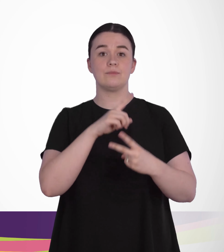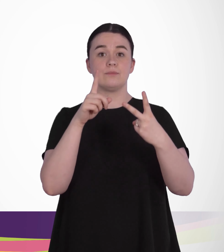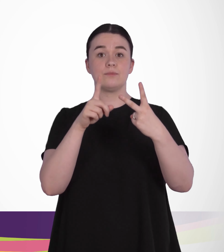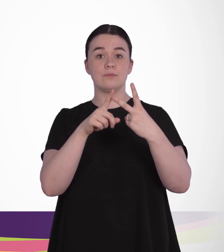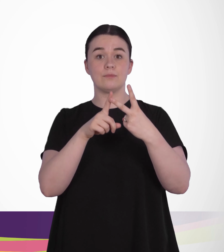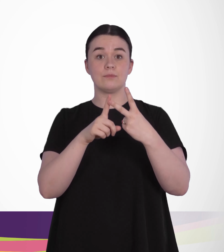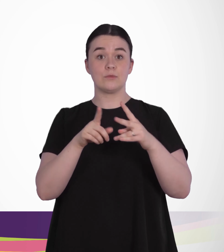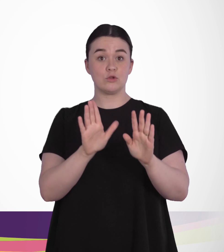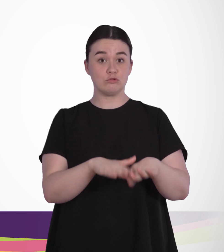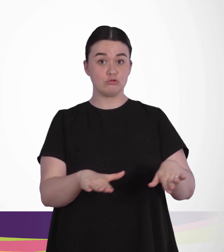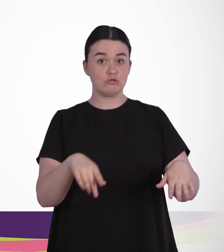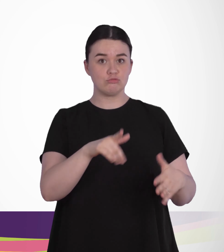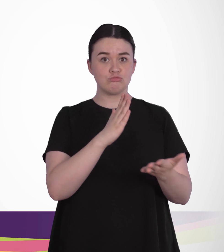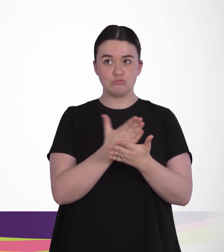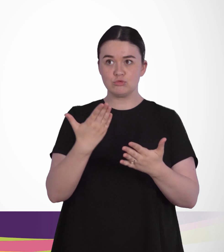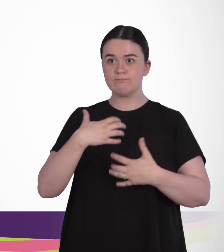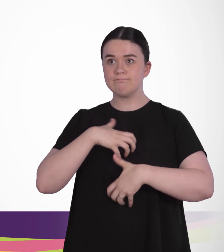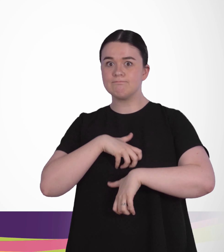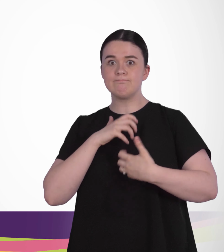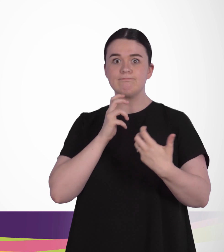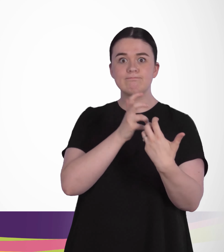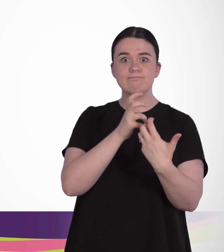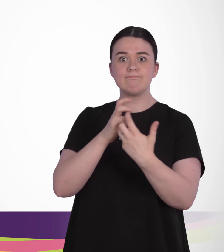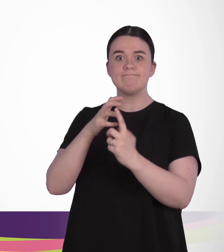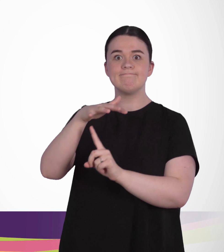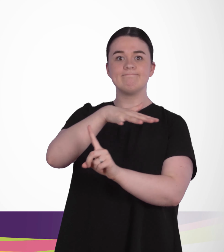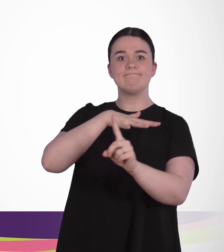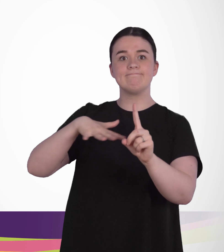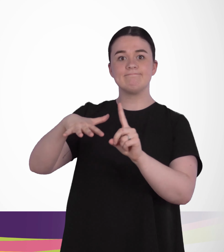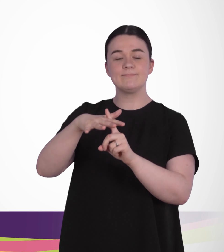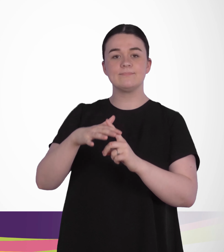• Children are attuned to the environments and settings around them.